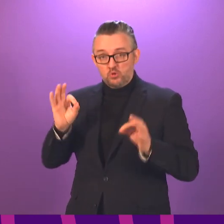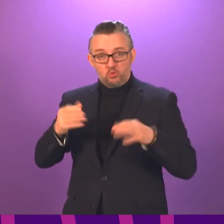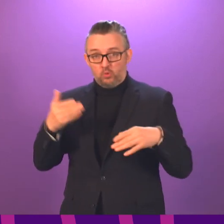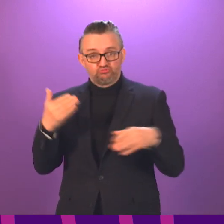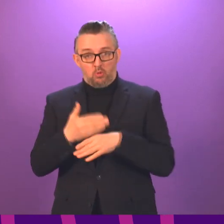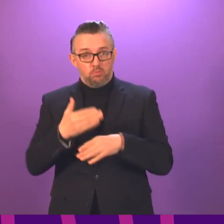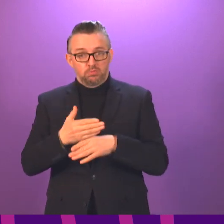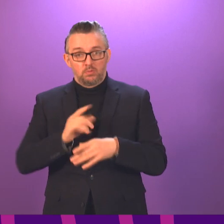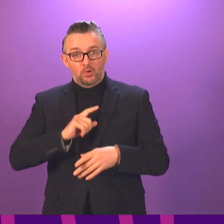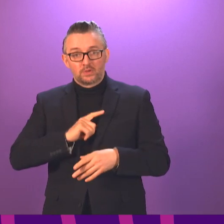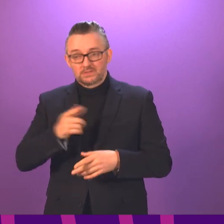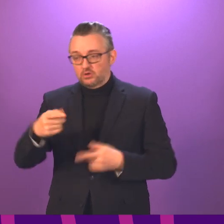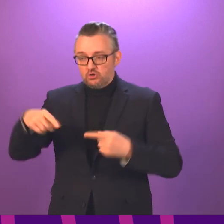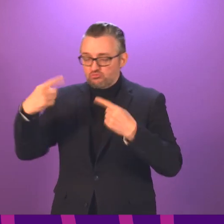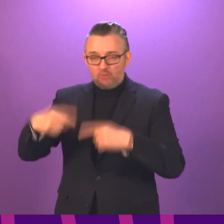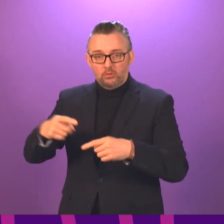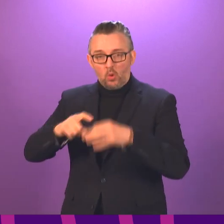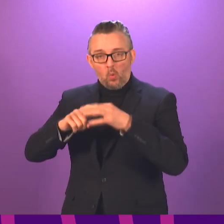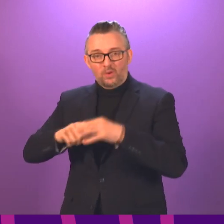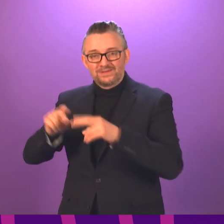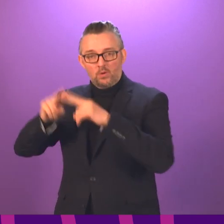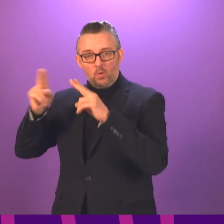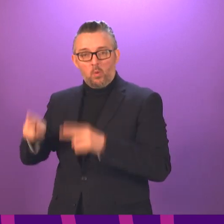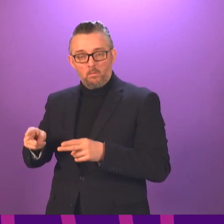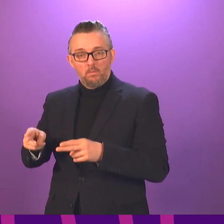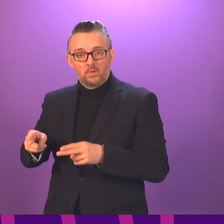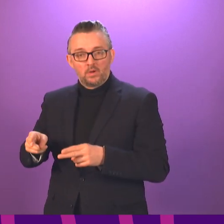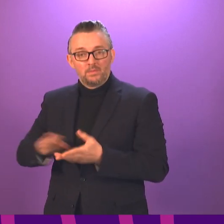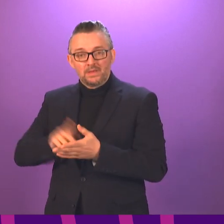the decision not to allow him to quarantine at home, to at least run in the fresh air